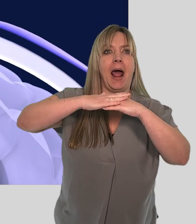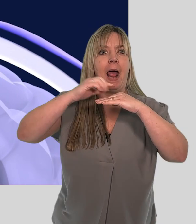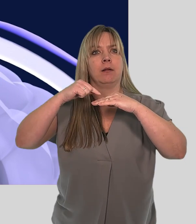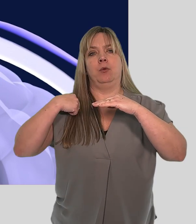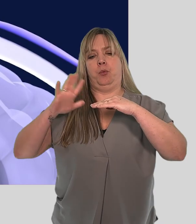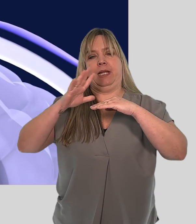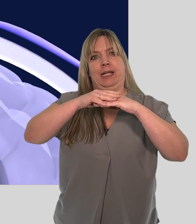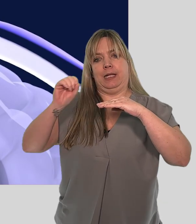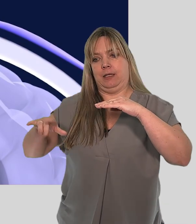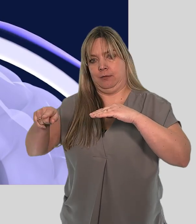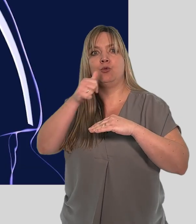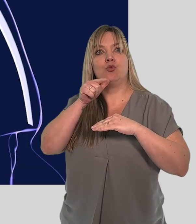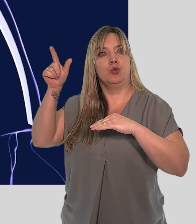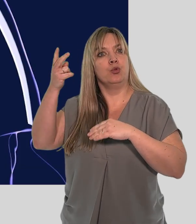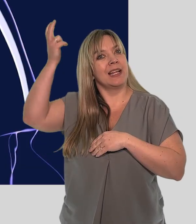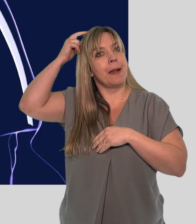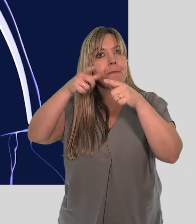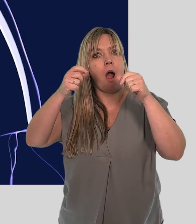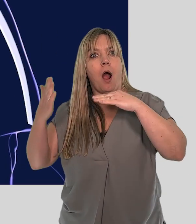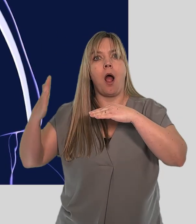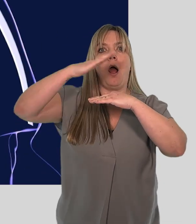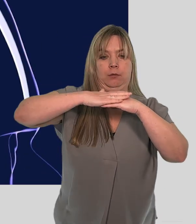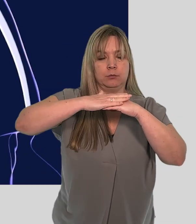and a few weeks later when we want to open the blood-brain barrier,